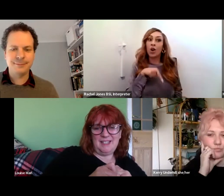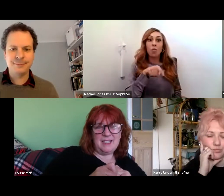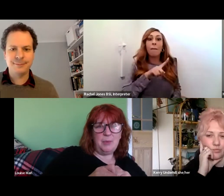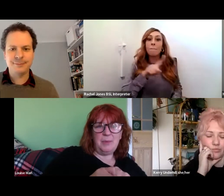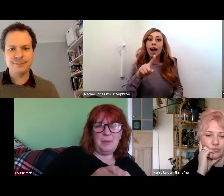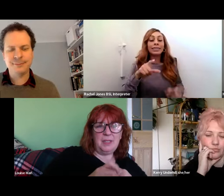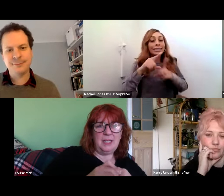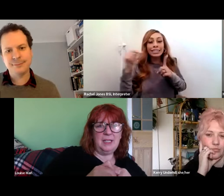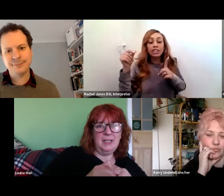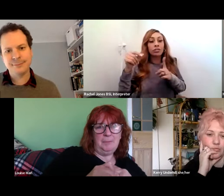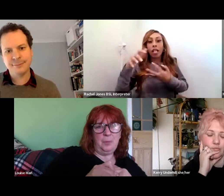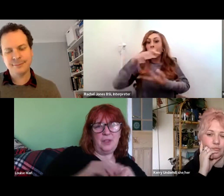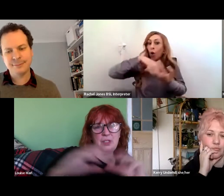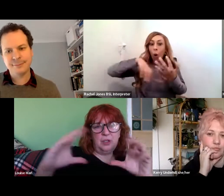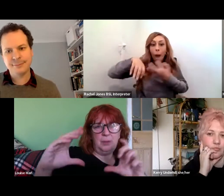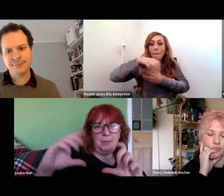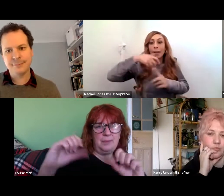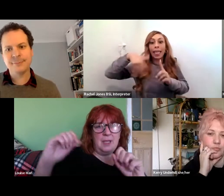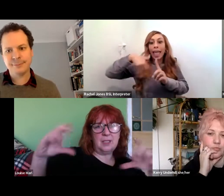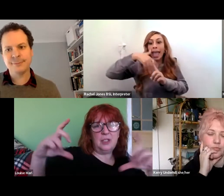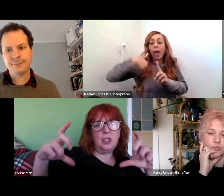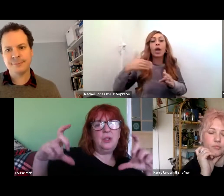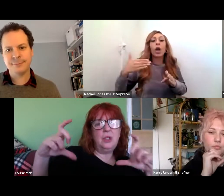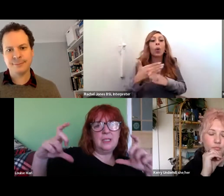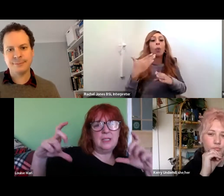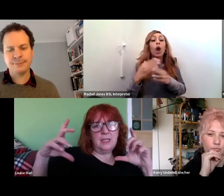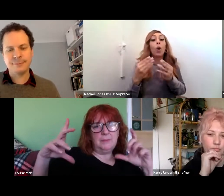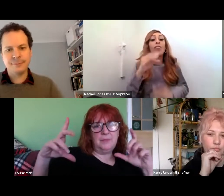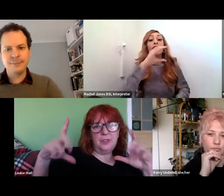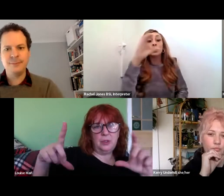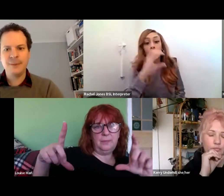so we've been working with the Zoom, so the show uses Zoom,